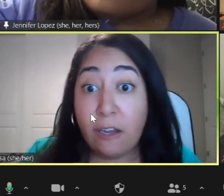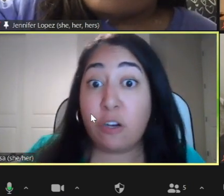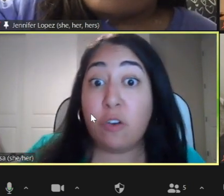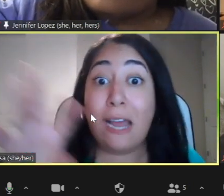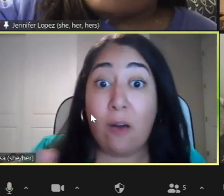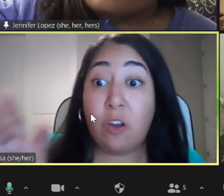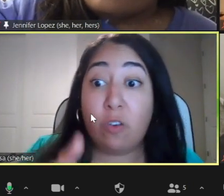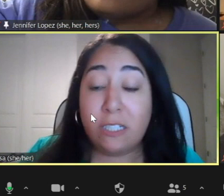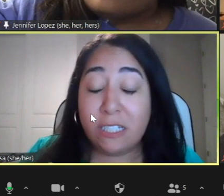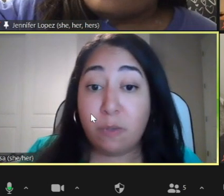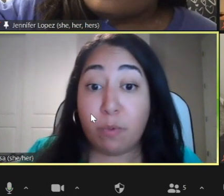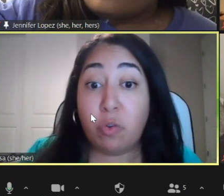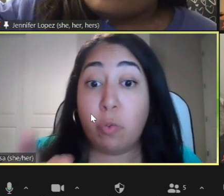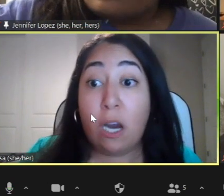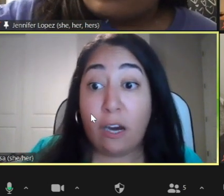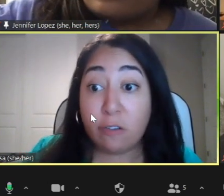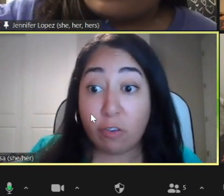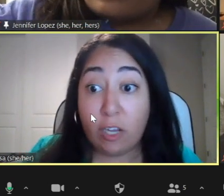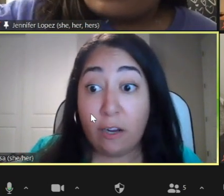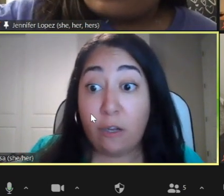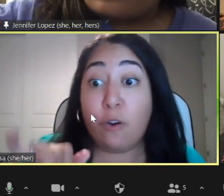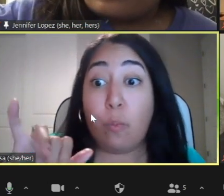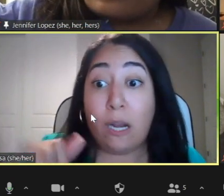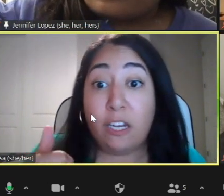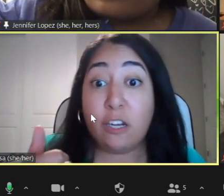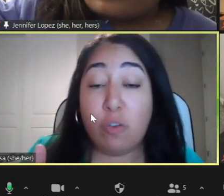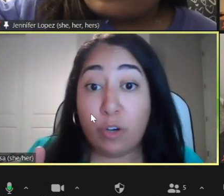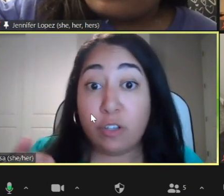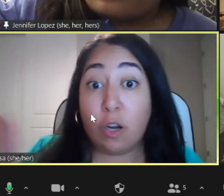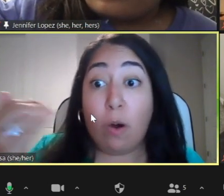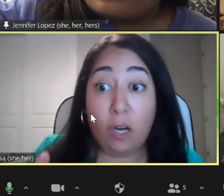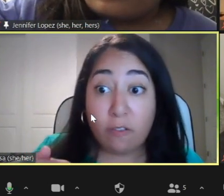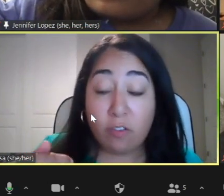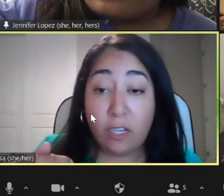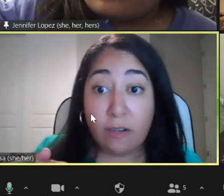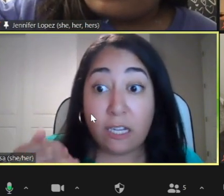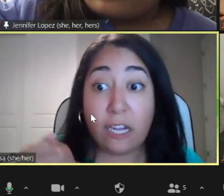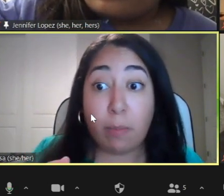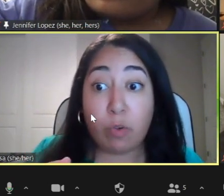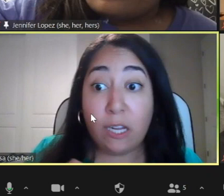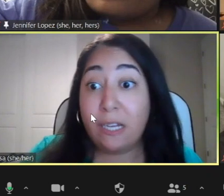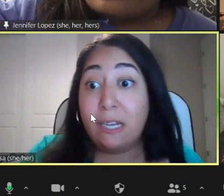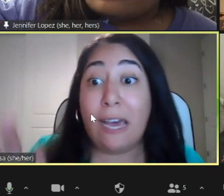but now they only keep people who are on screen. So when the interpreters go offscreen, if you take a break,